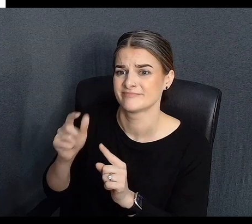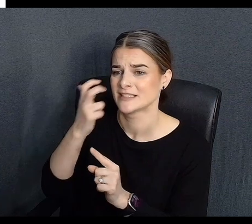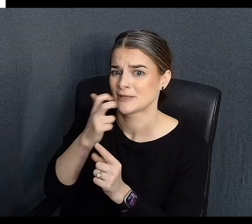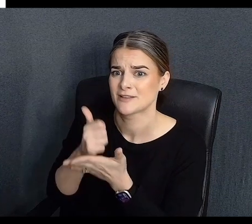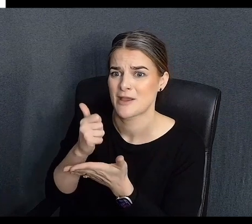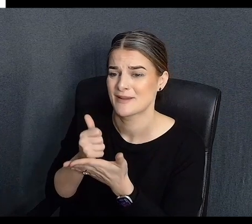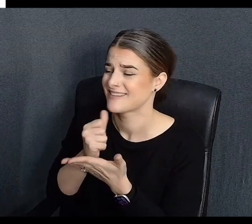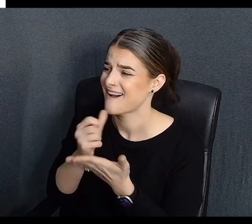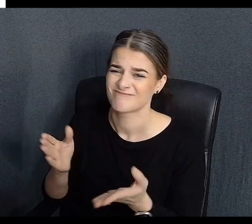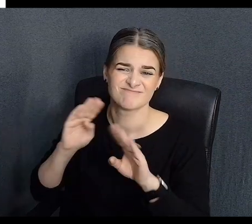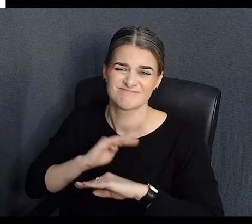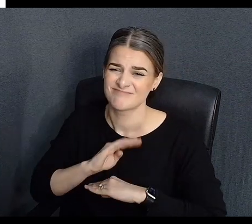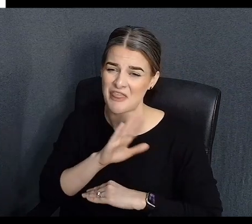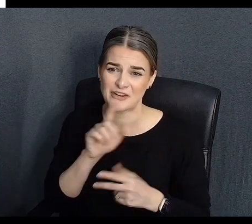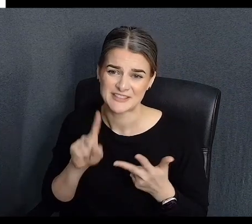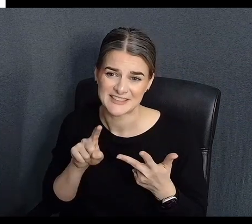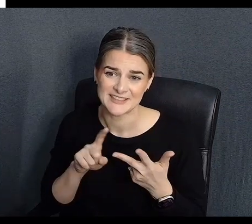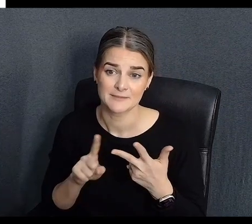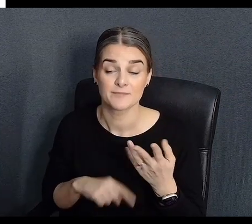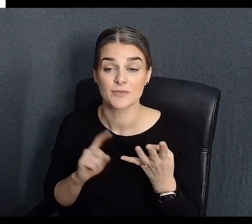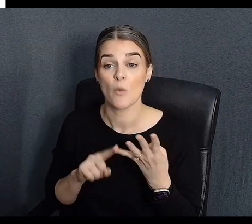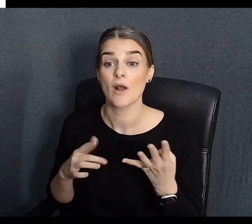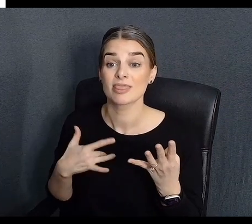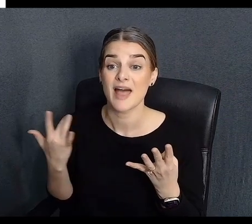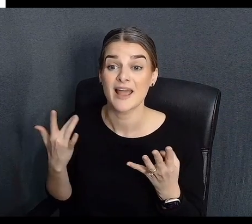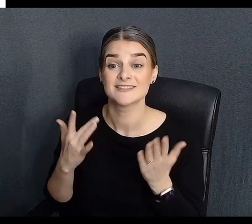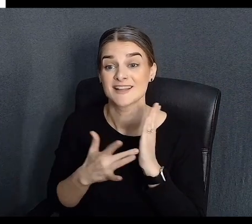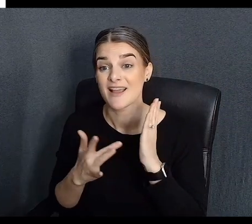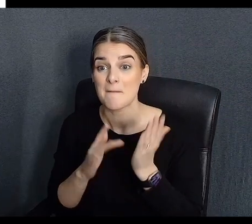Or using a light tech paper based system, how that doesn't meet their needs.